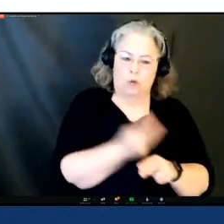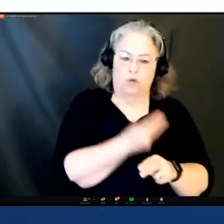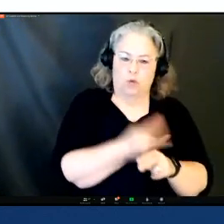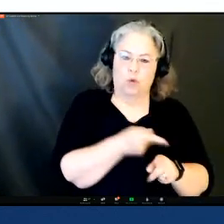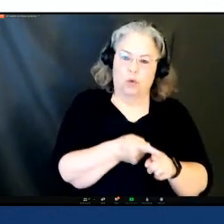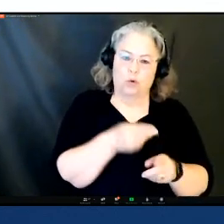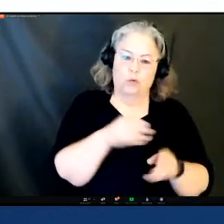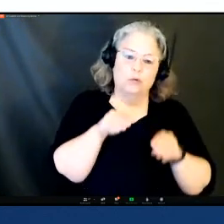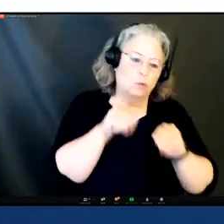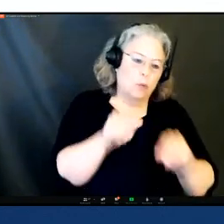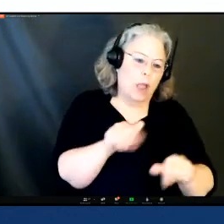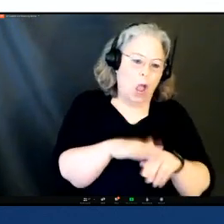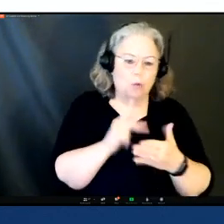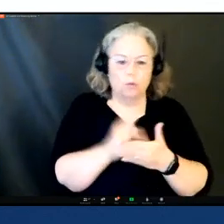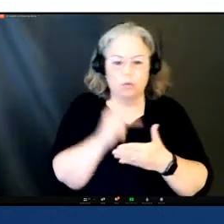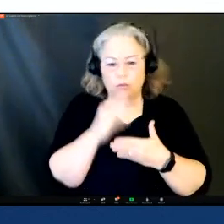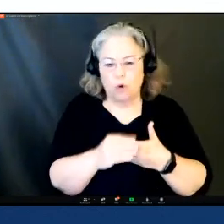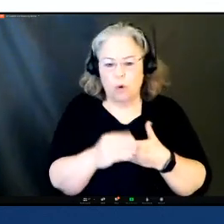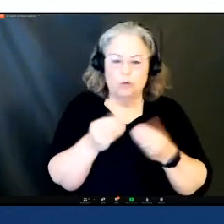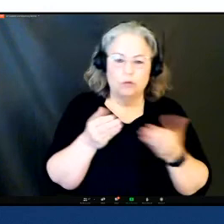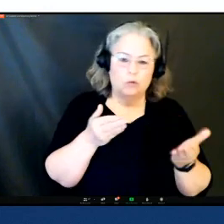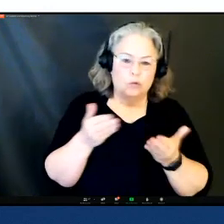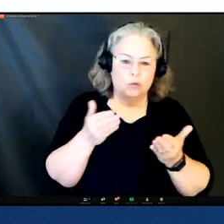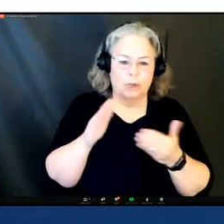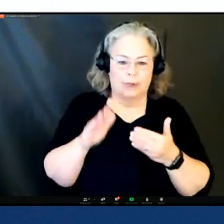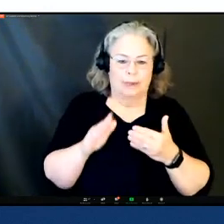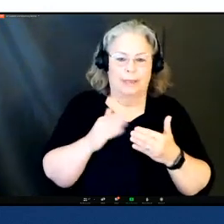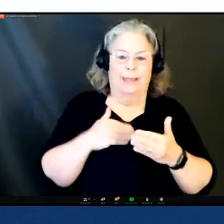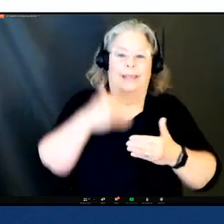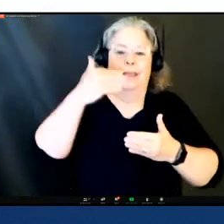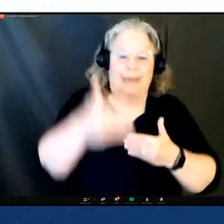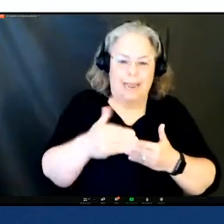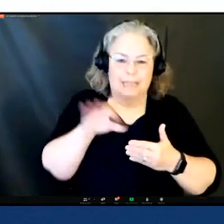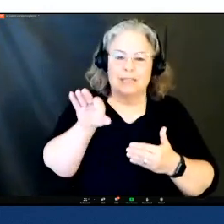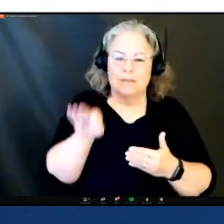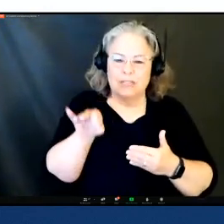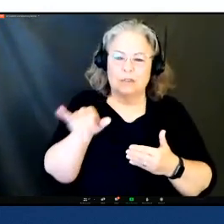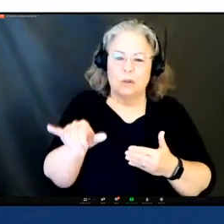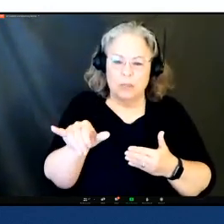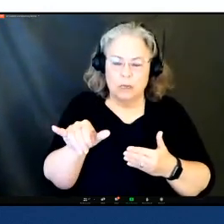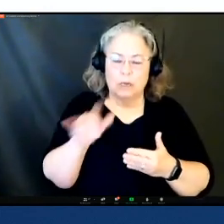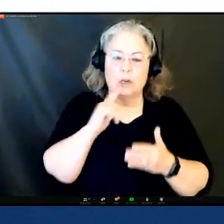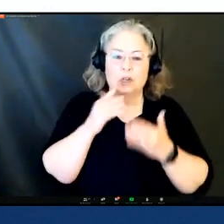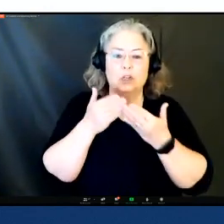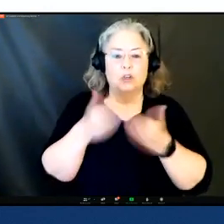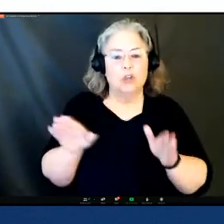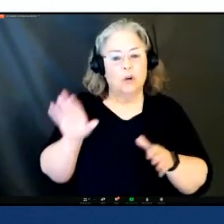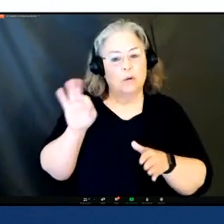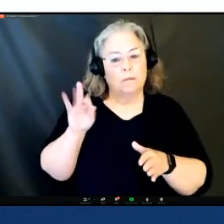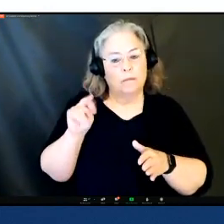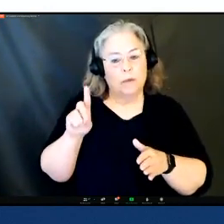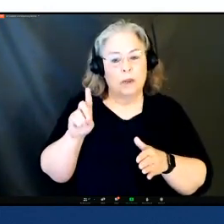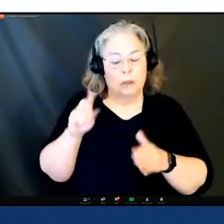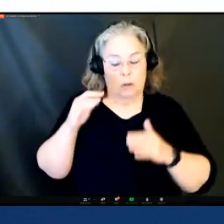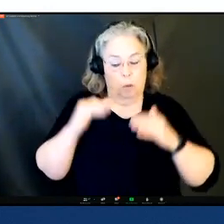on programs and services in the next fiscal year. In the General Fund, for example, the available fund balance has historically been